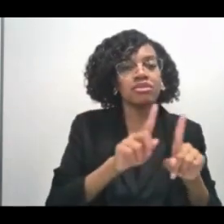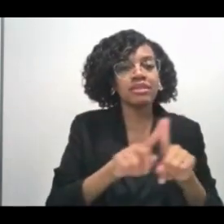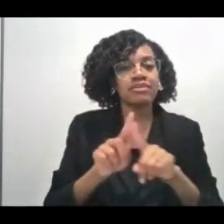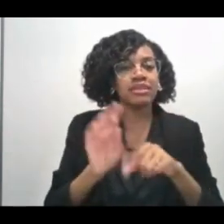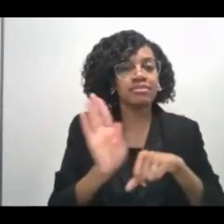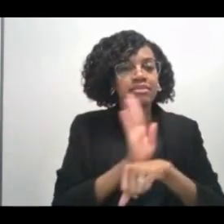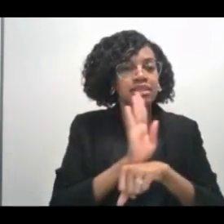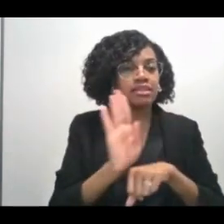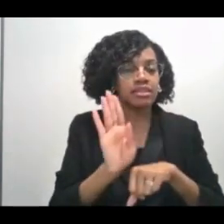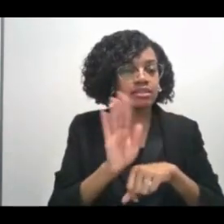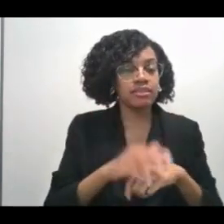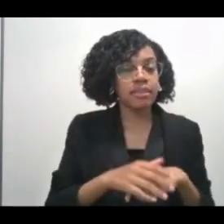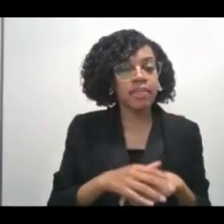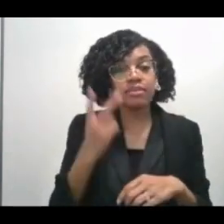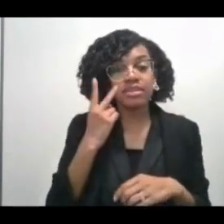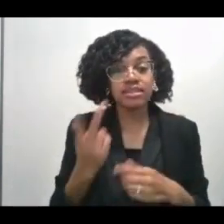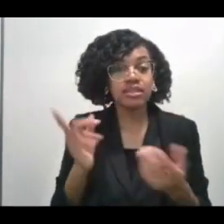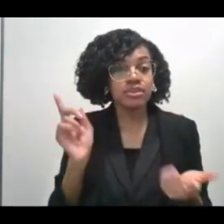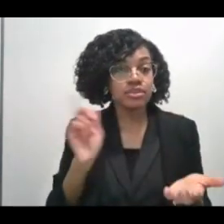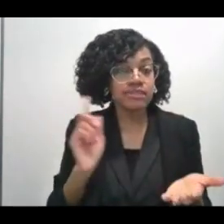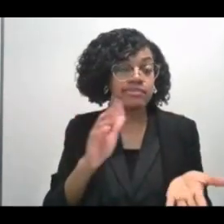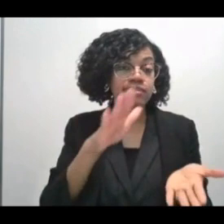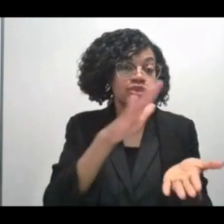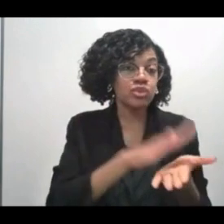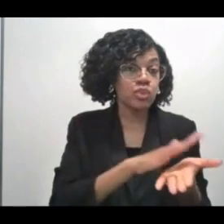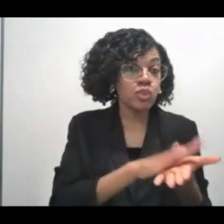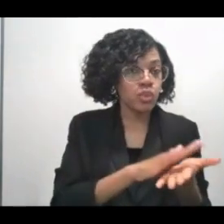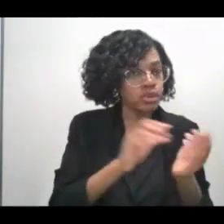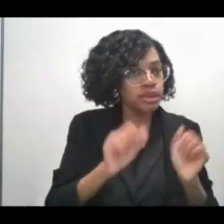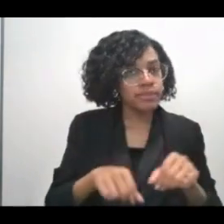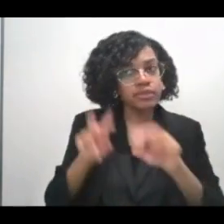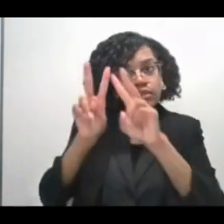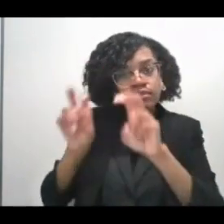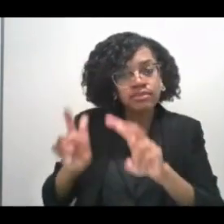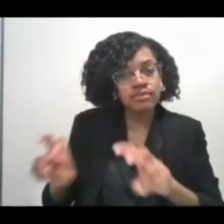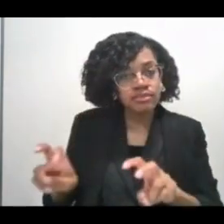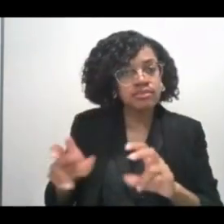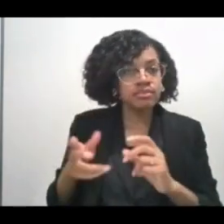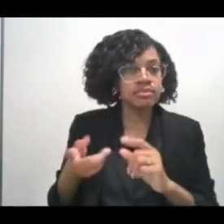private sphere, in nonprofits, and for profit business, at all